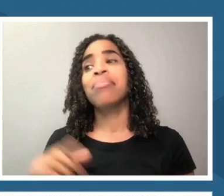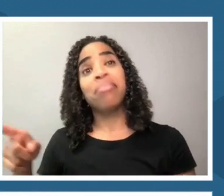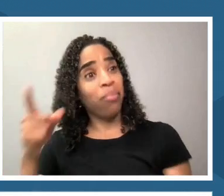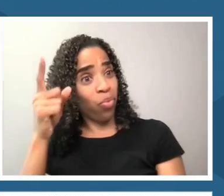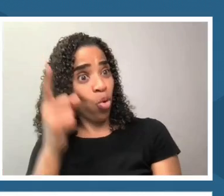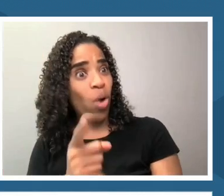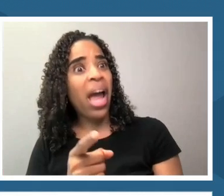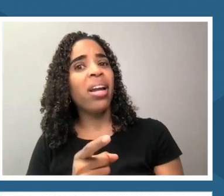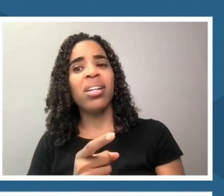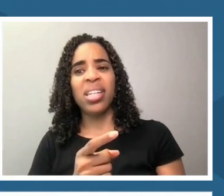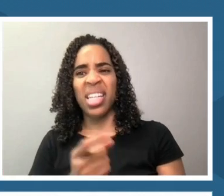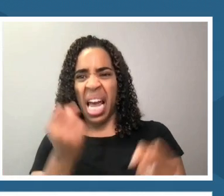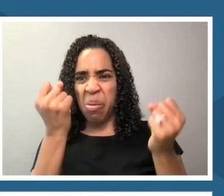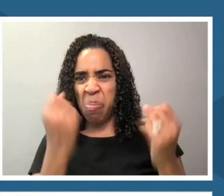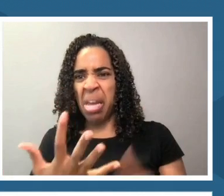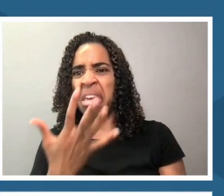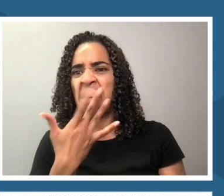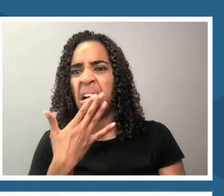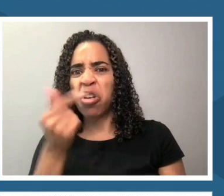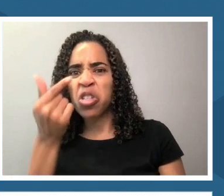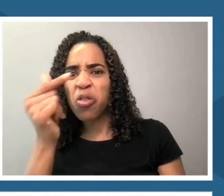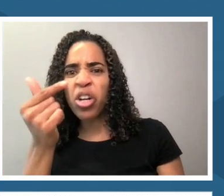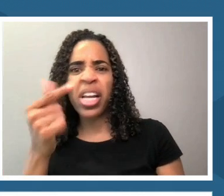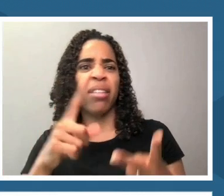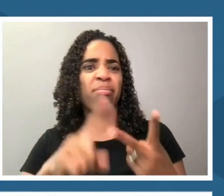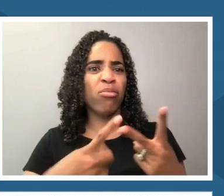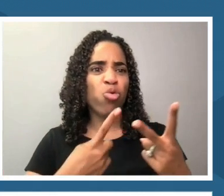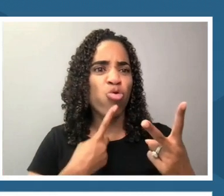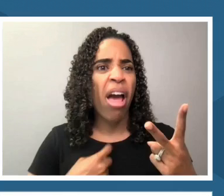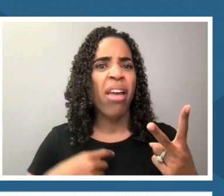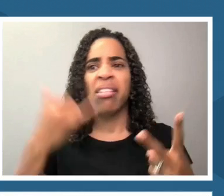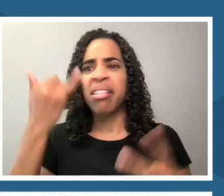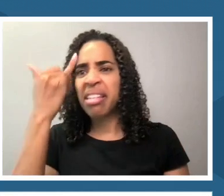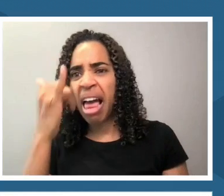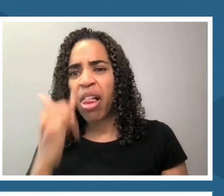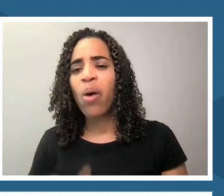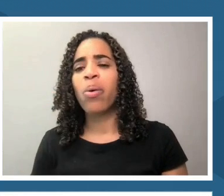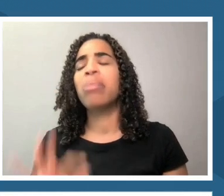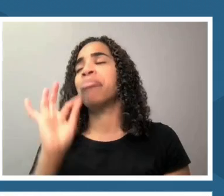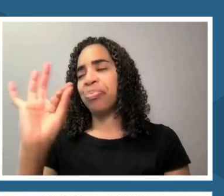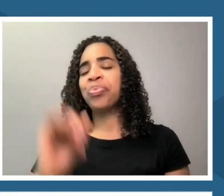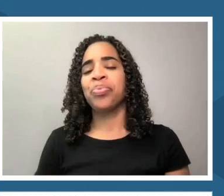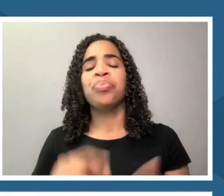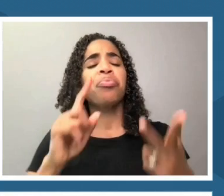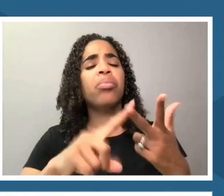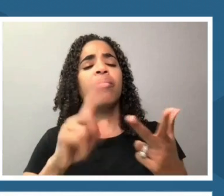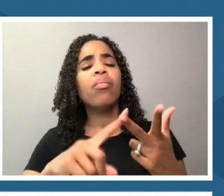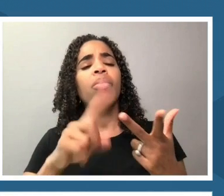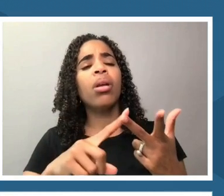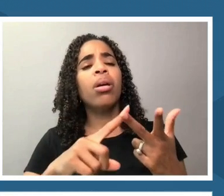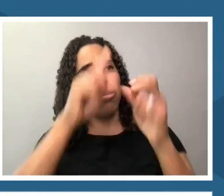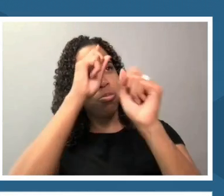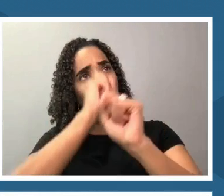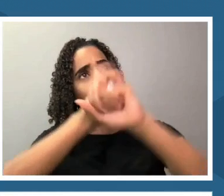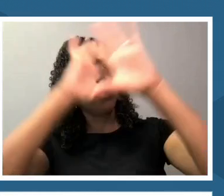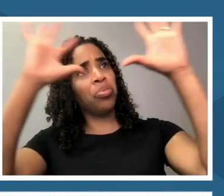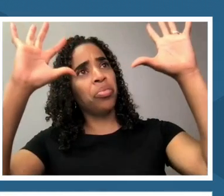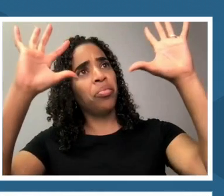in some of these posters and red and yellow um thank you and so finally what